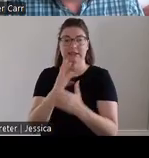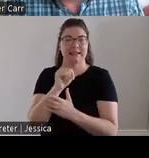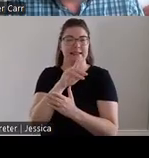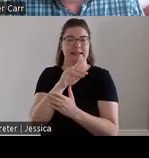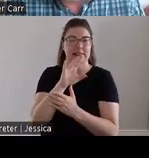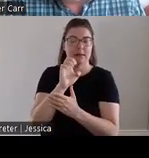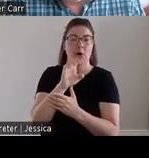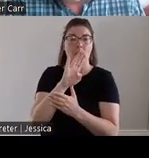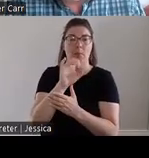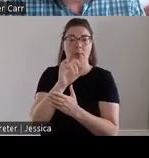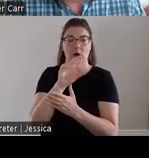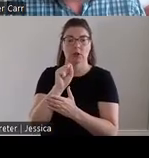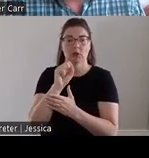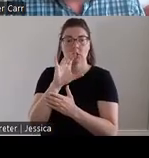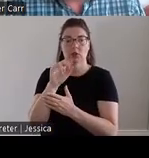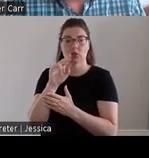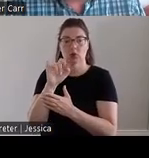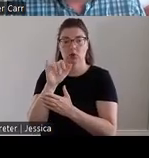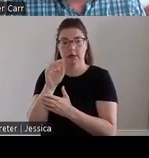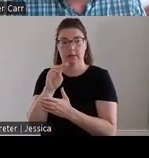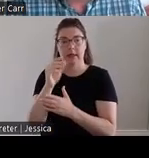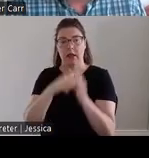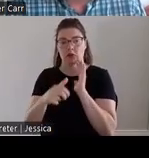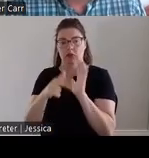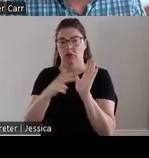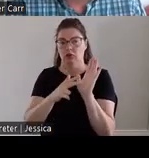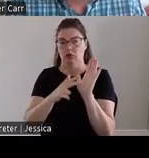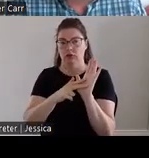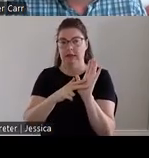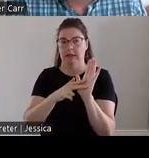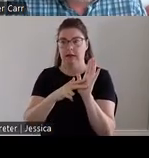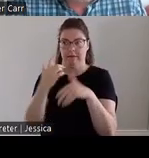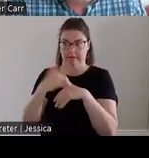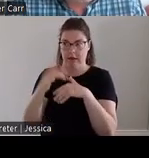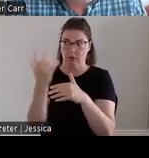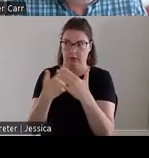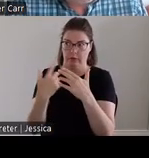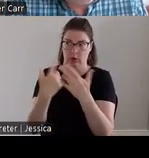and makes them available to users from around the world.